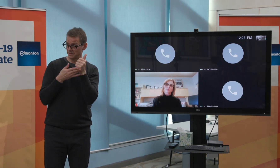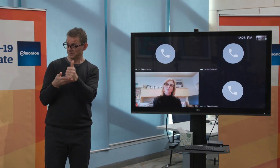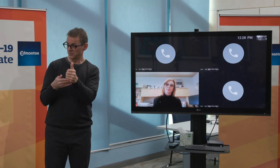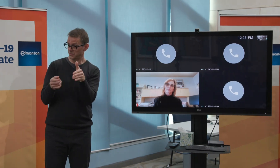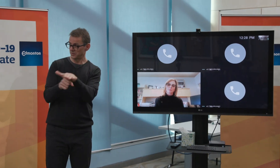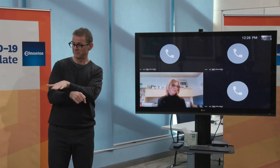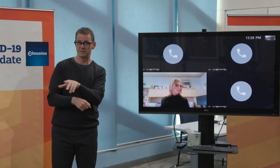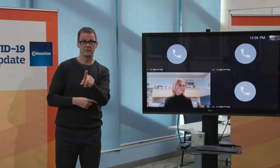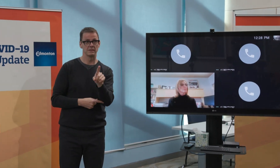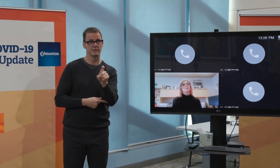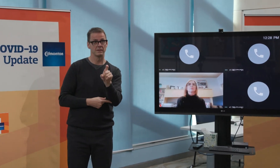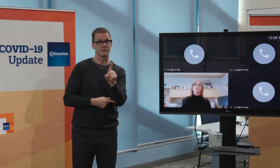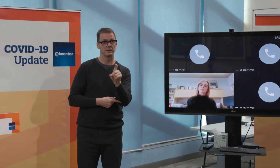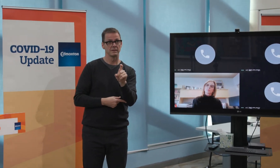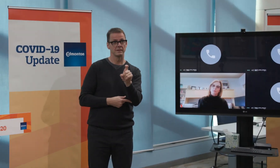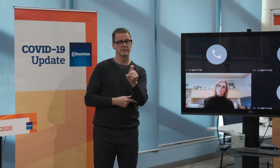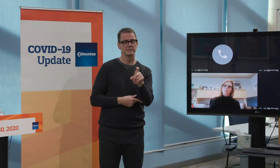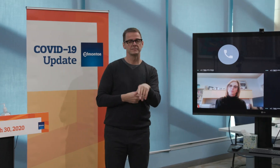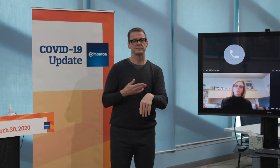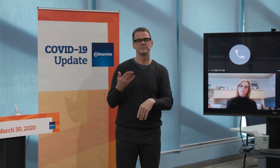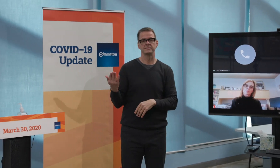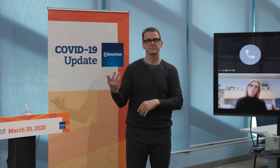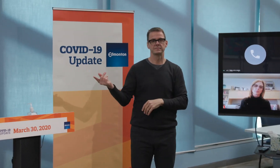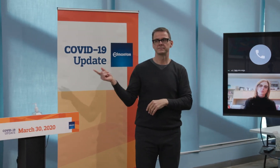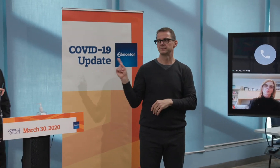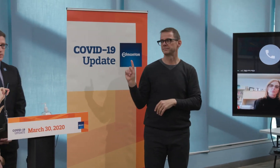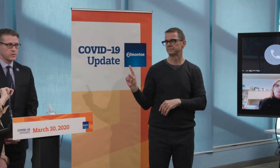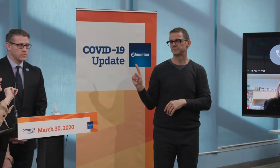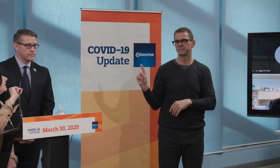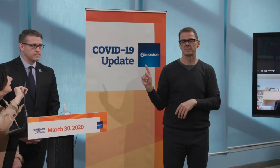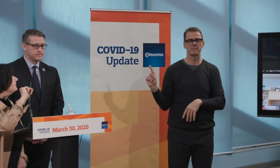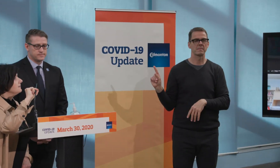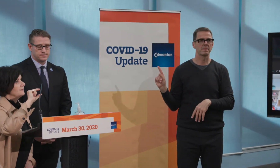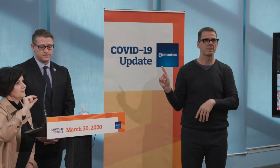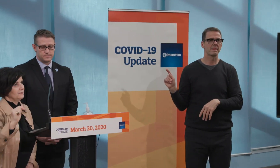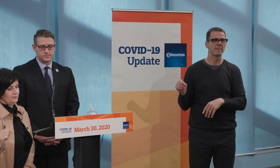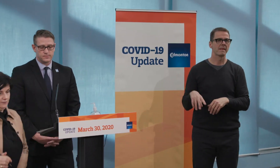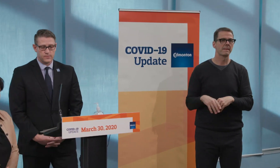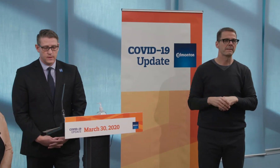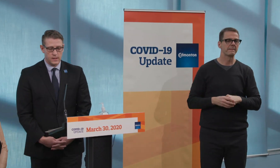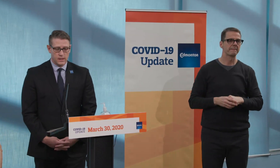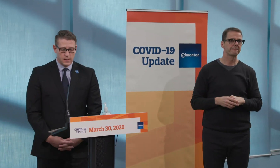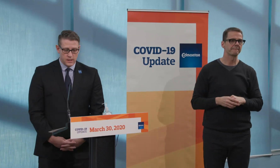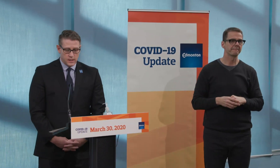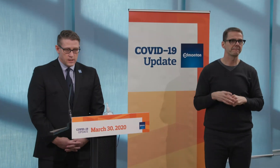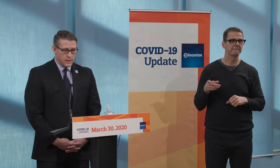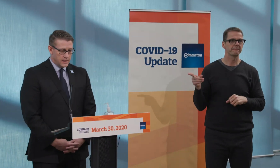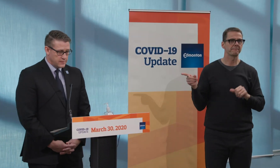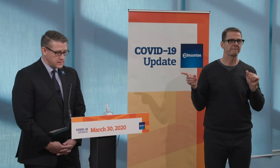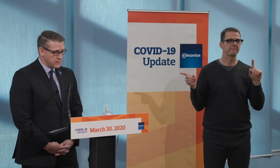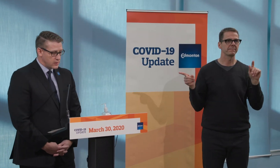orders of government for the financial head of this Adam thanks for the